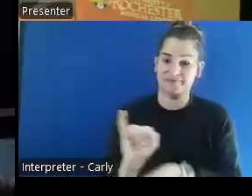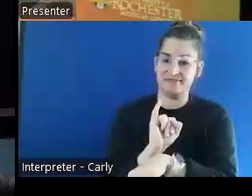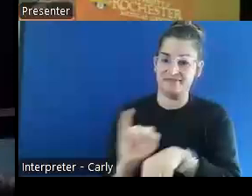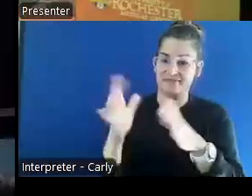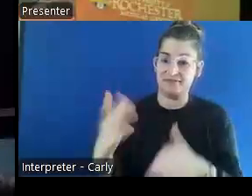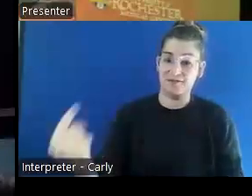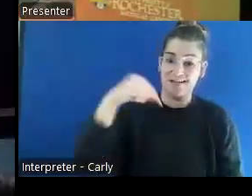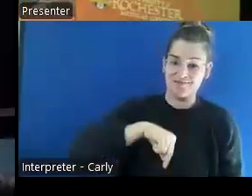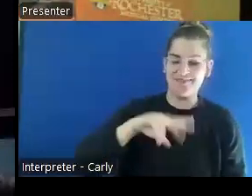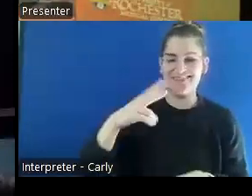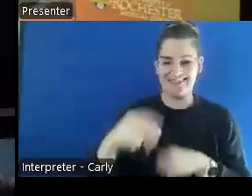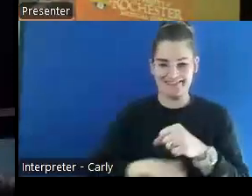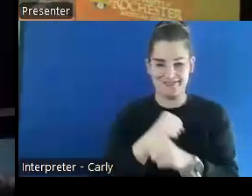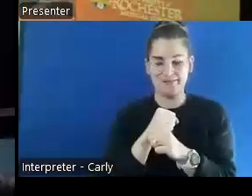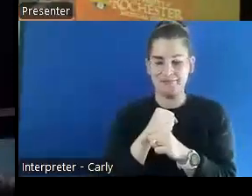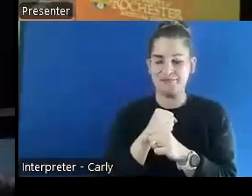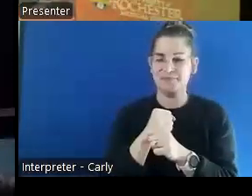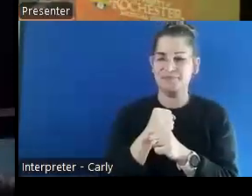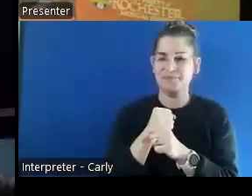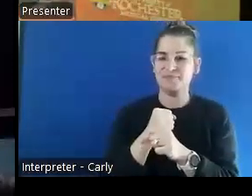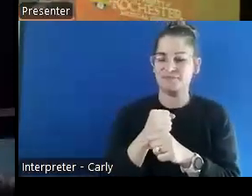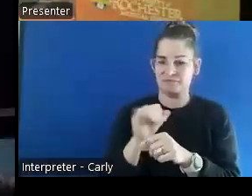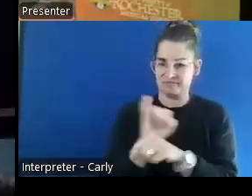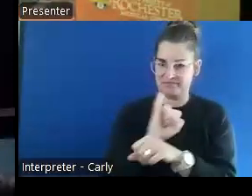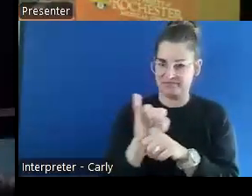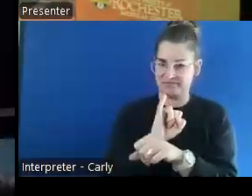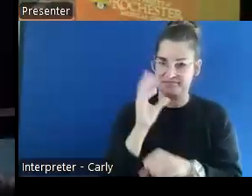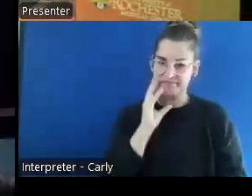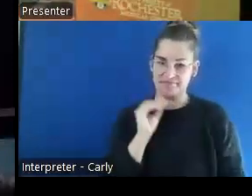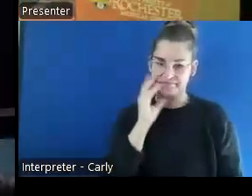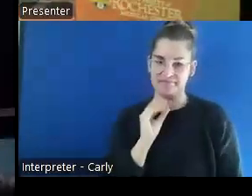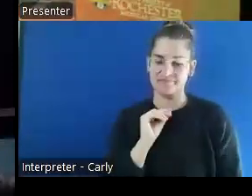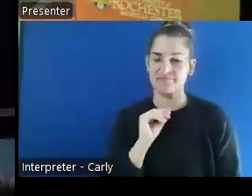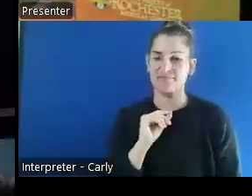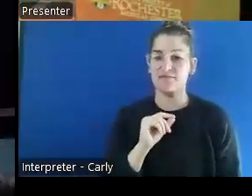our second year the current second year residents were our uh first class that came through the MIP